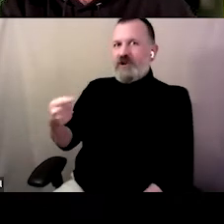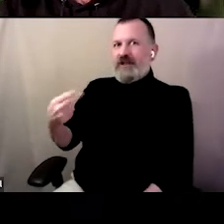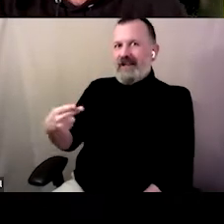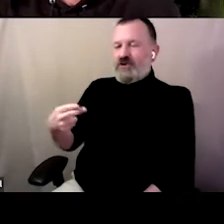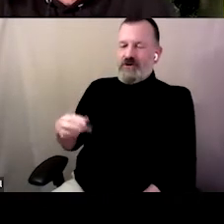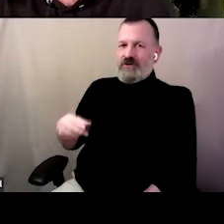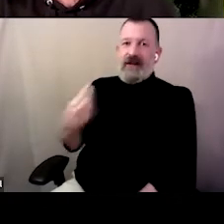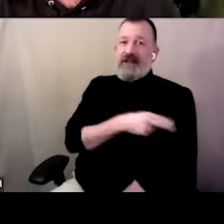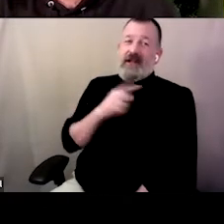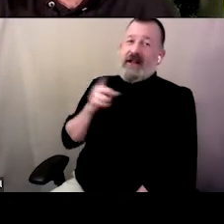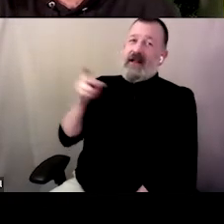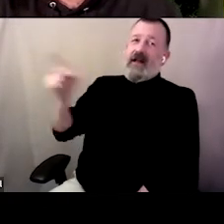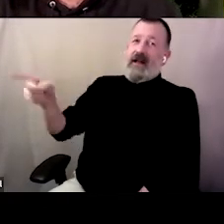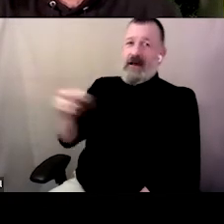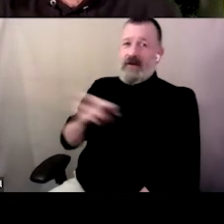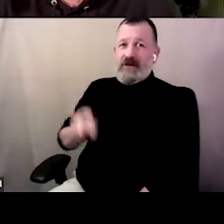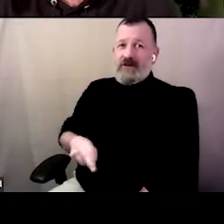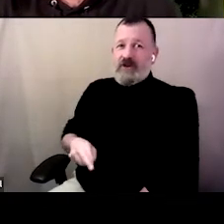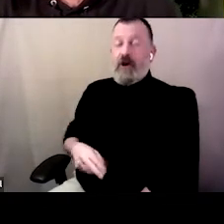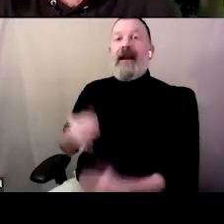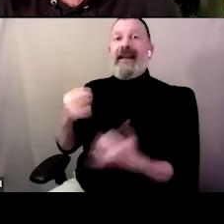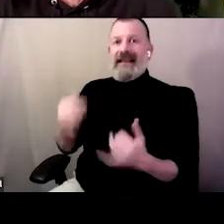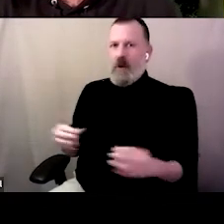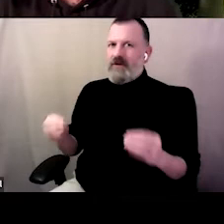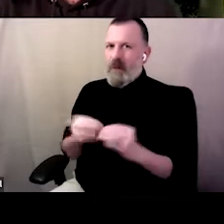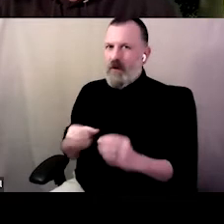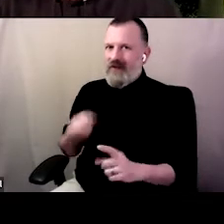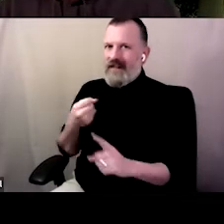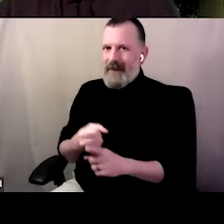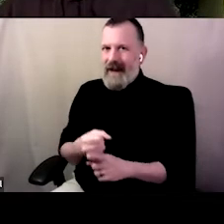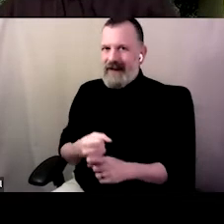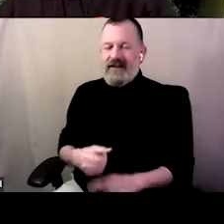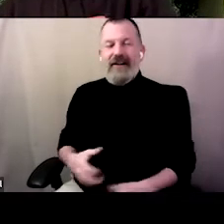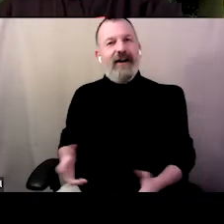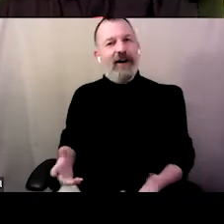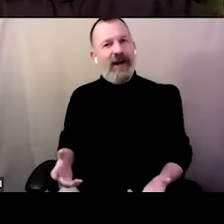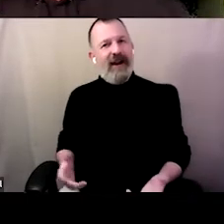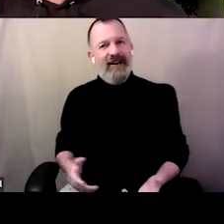now you're starting to getting a little bit more of an impact because okay first of all, that's not a short trip.